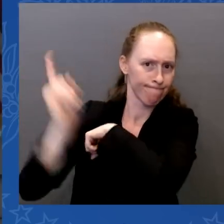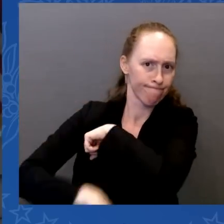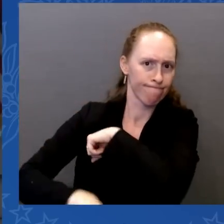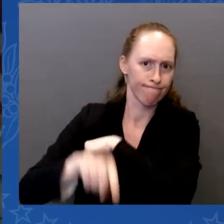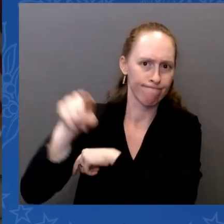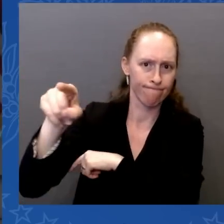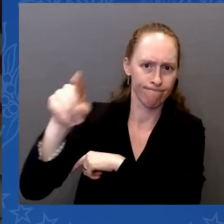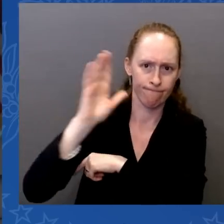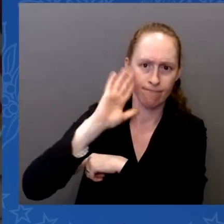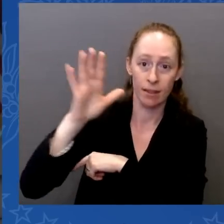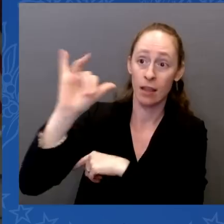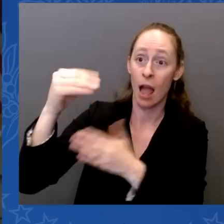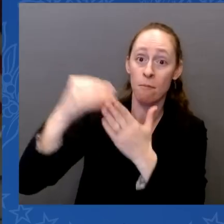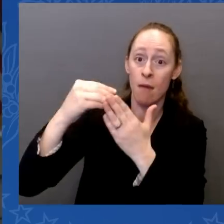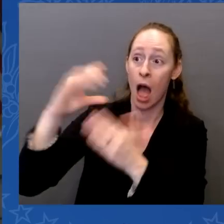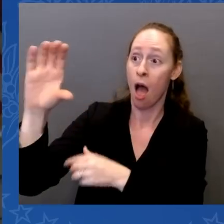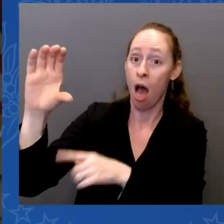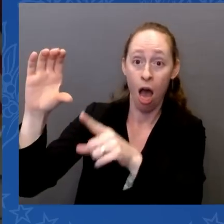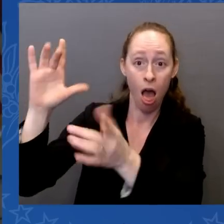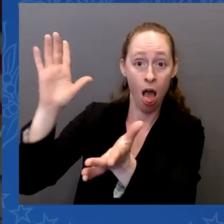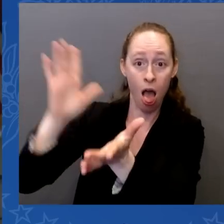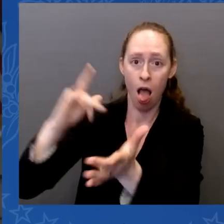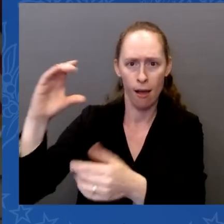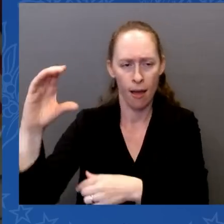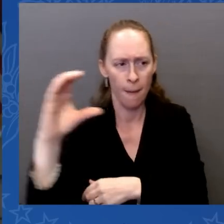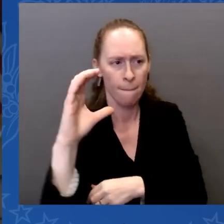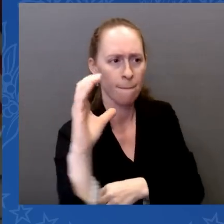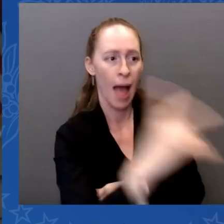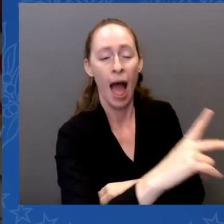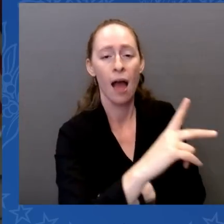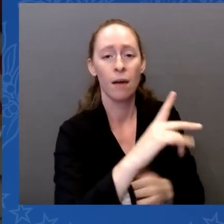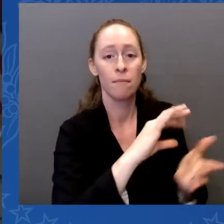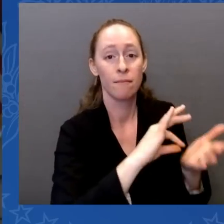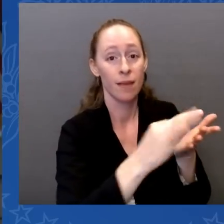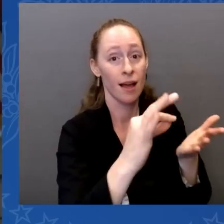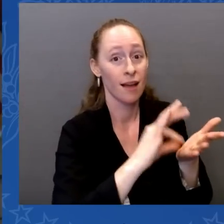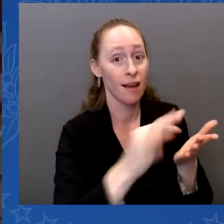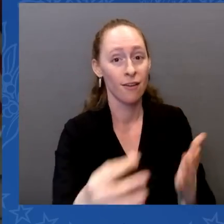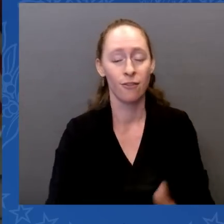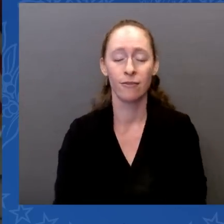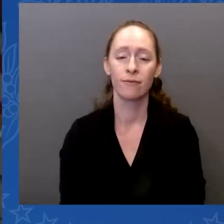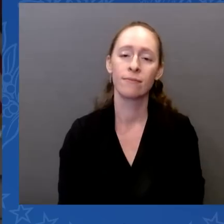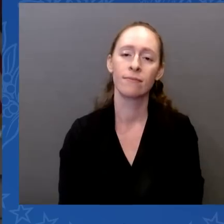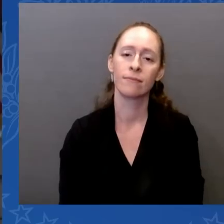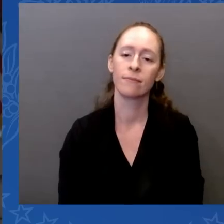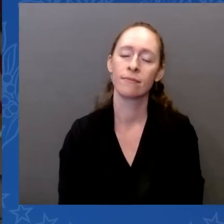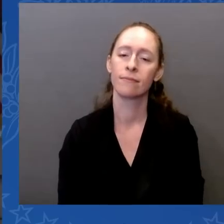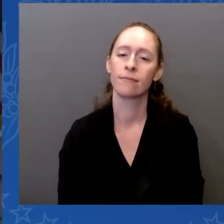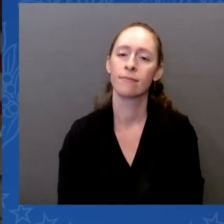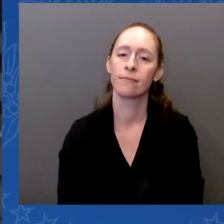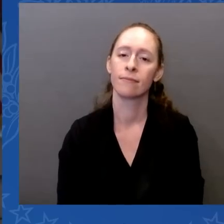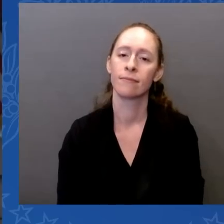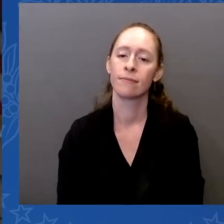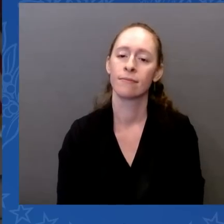and you have diabetes, the cost of your insulins will ca- -- be capped at $35 a month per sh- -- per prescription.